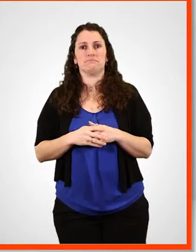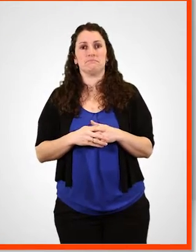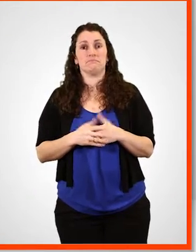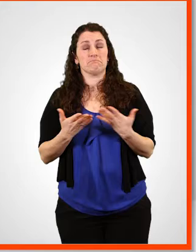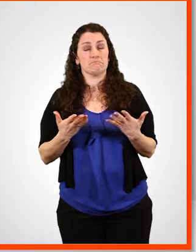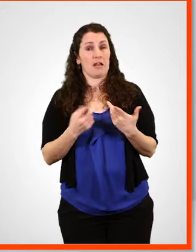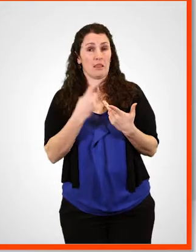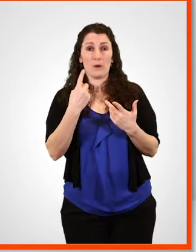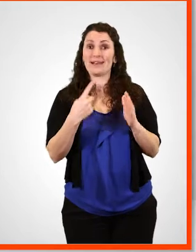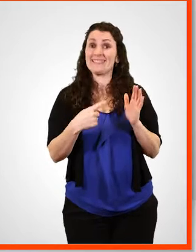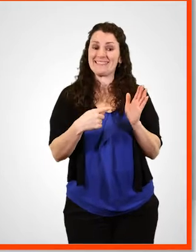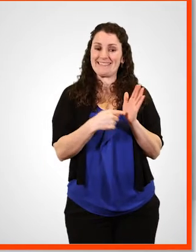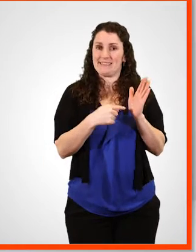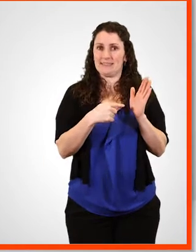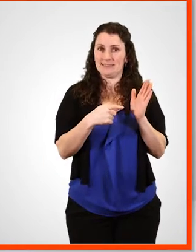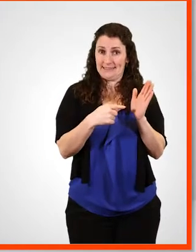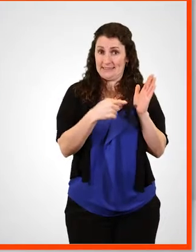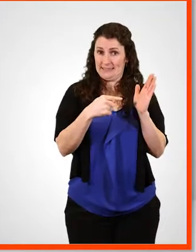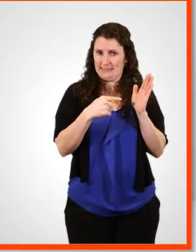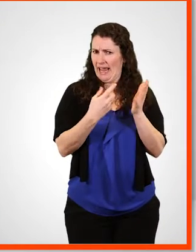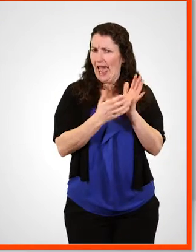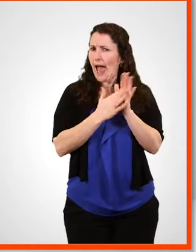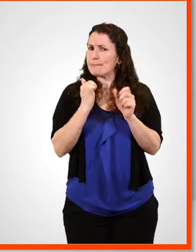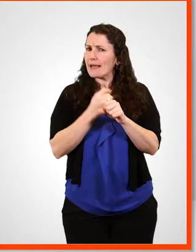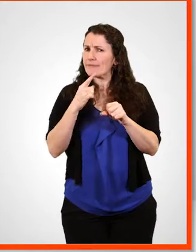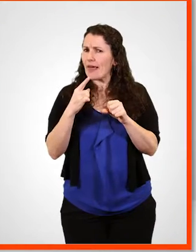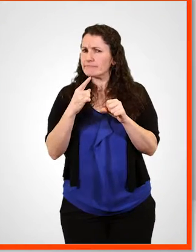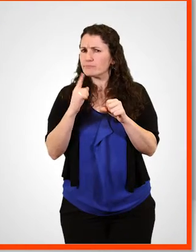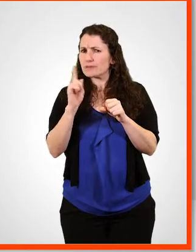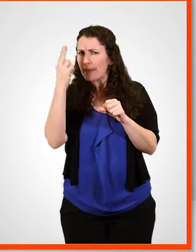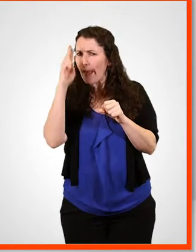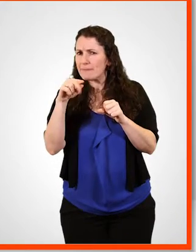And then finally the "t" sound is produced by the letter "t", "t-ee".